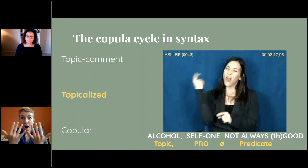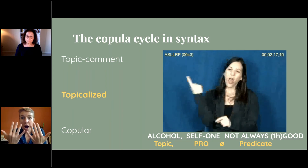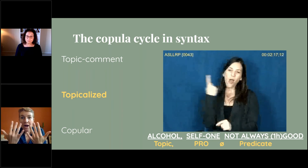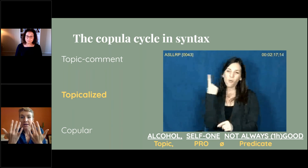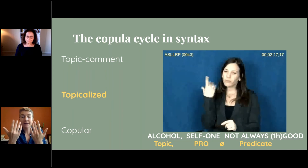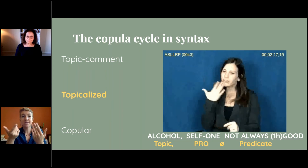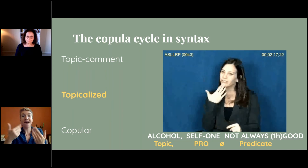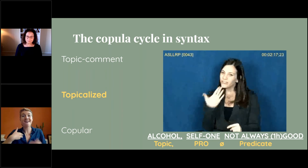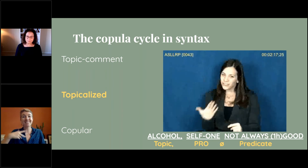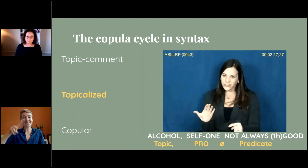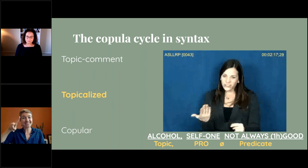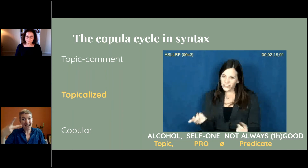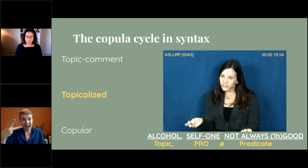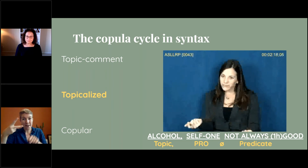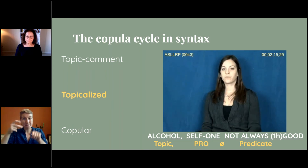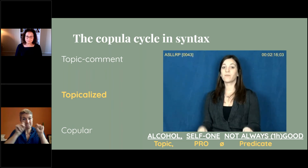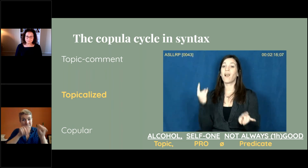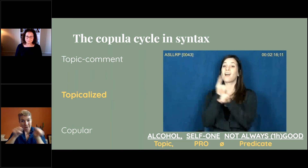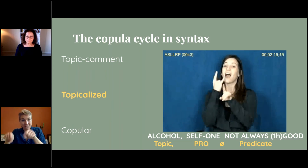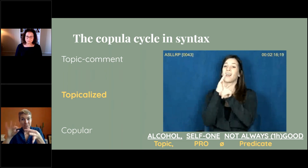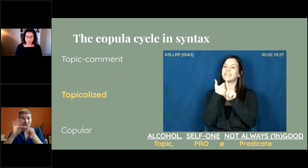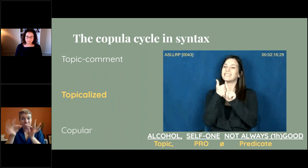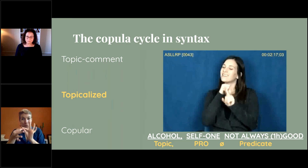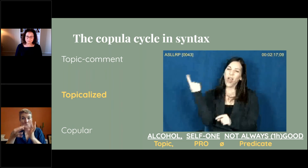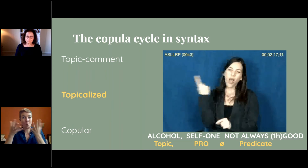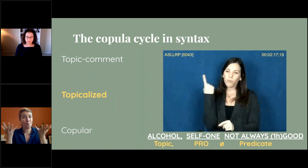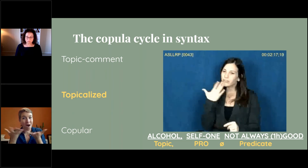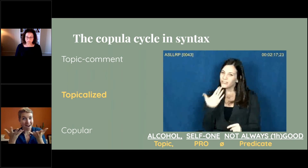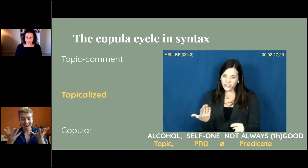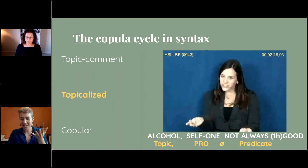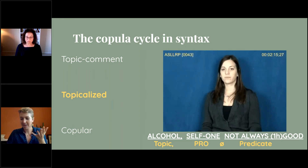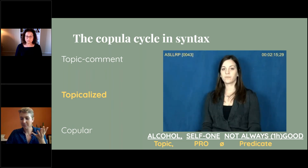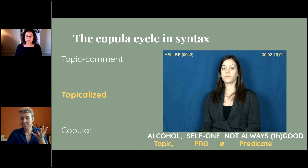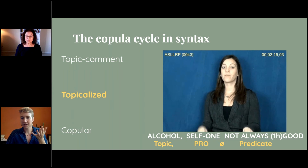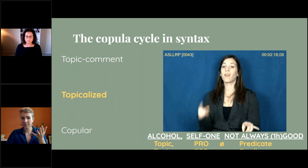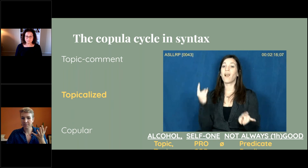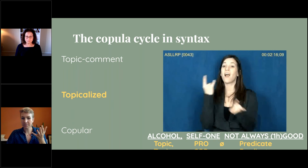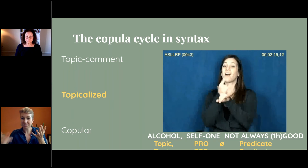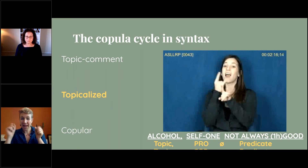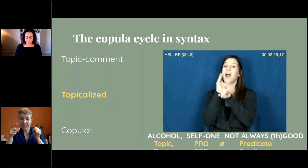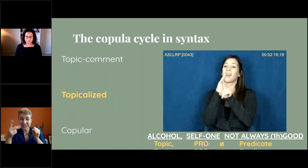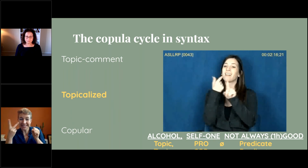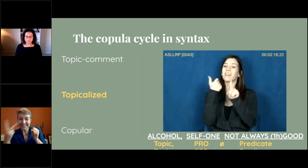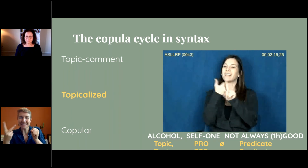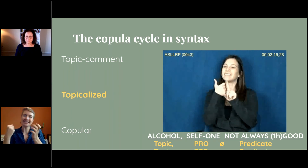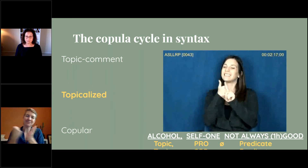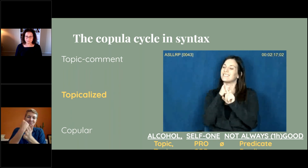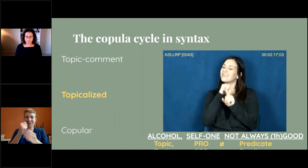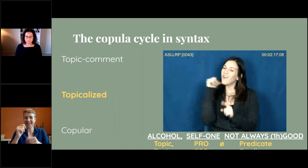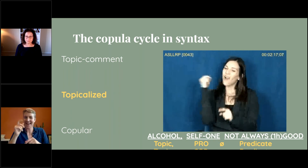But wait. There’s a second possible interpretation here.